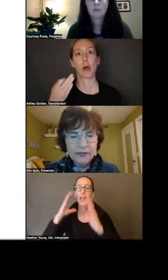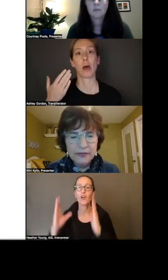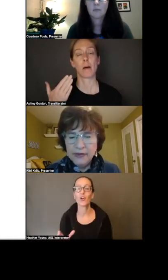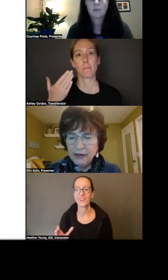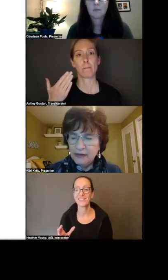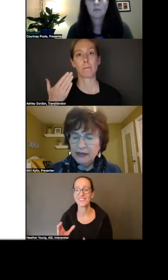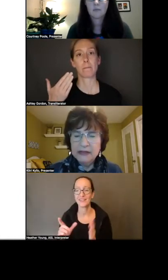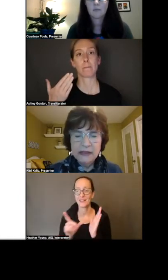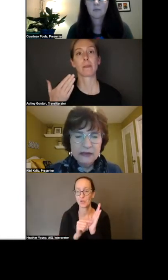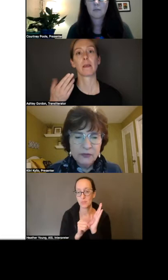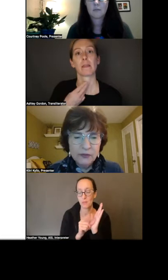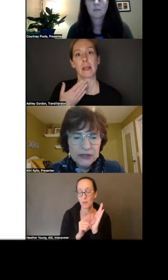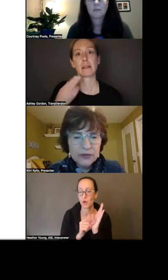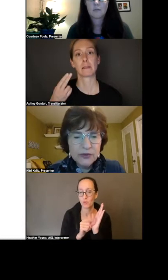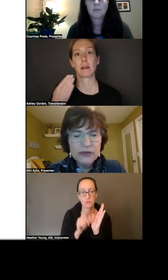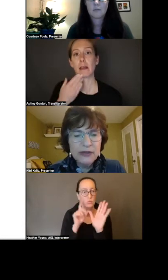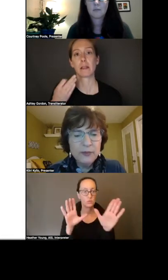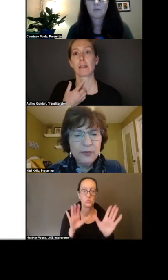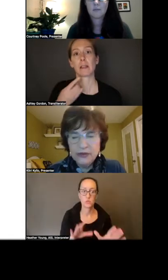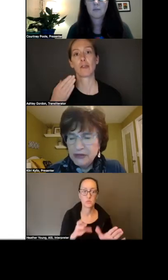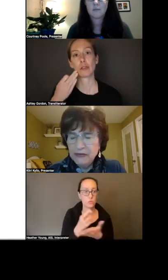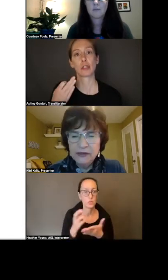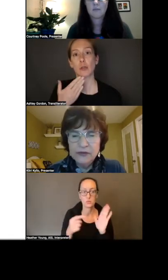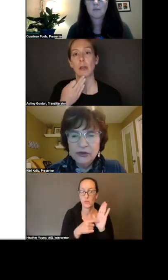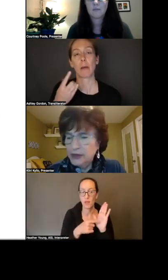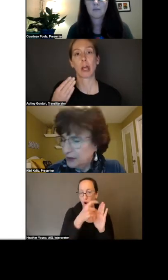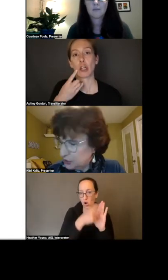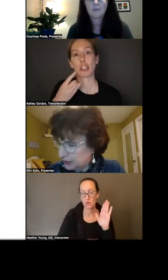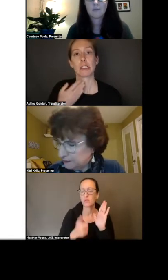That is an excellent resource to help understand the different terminology.